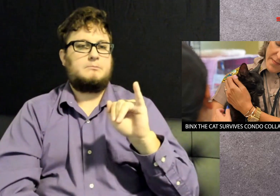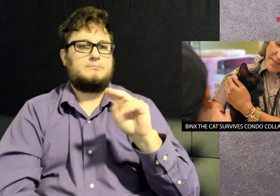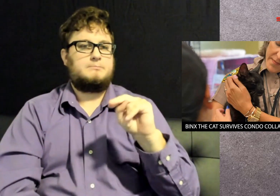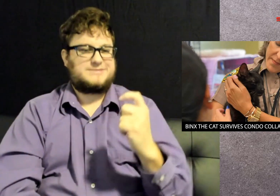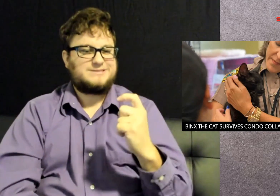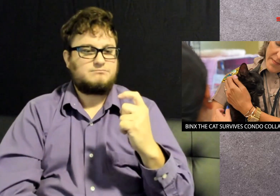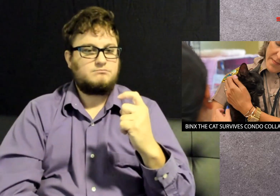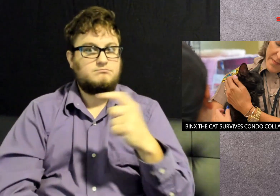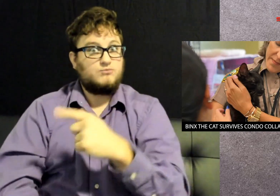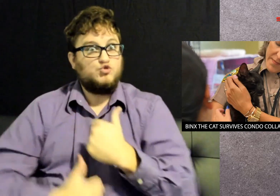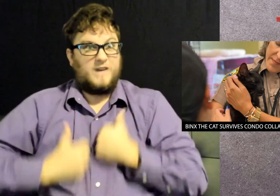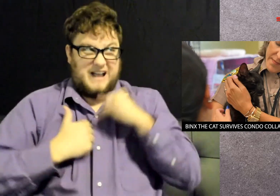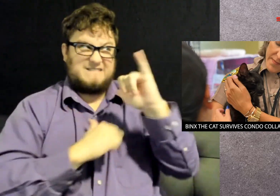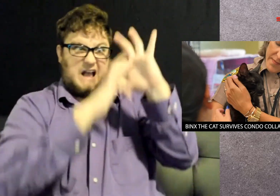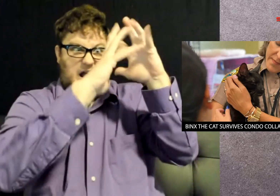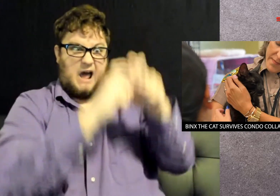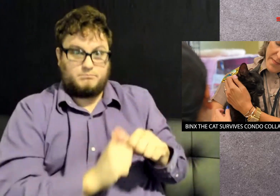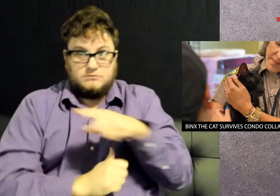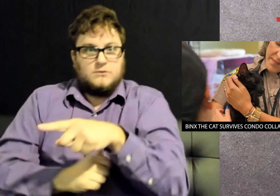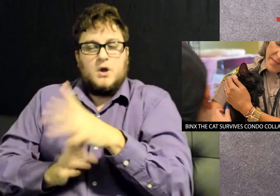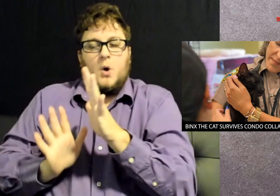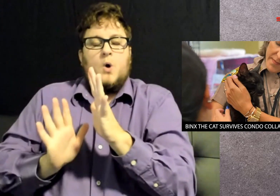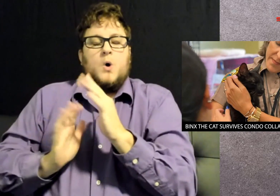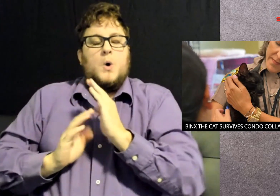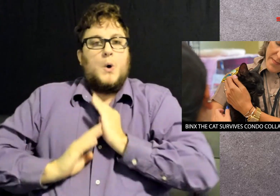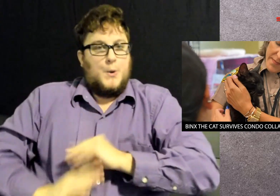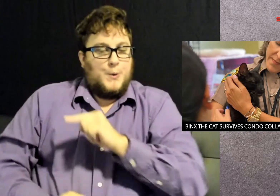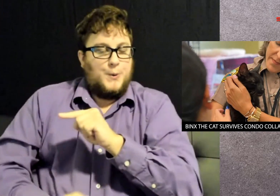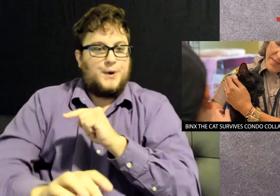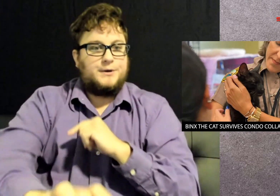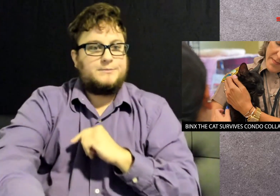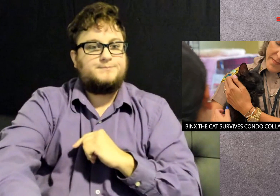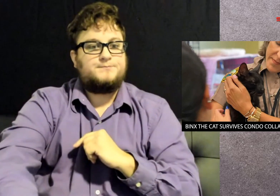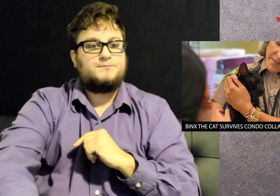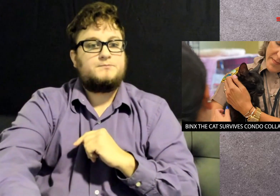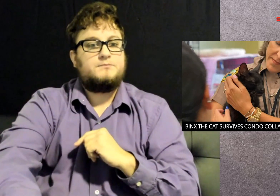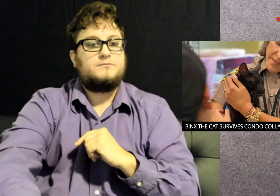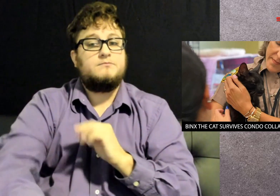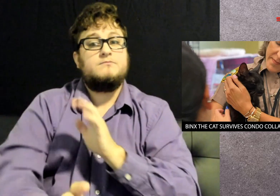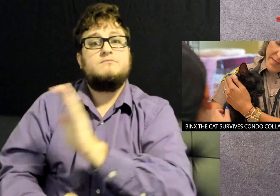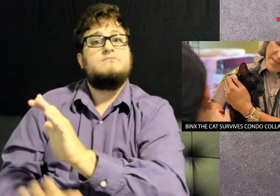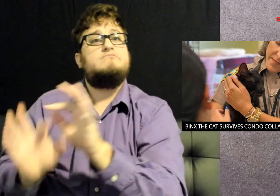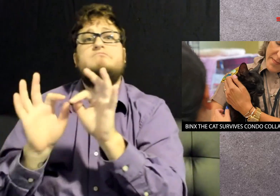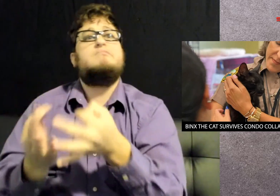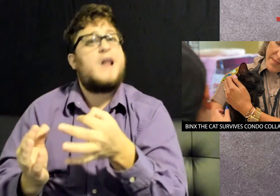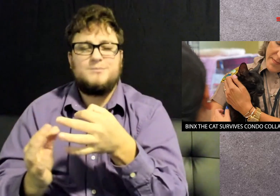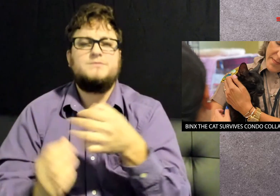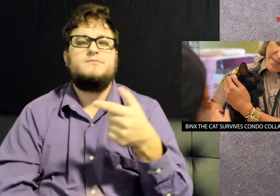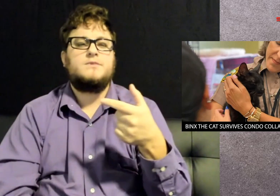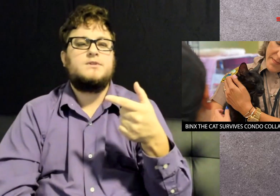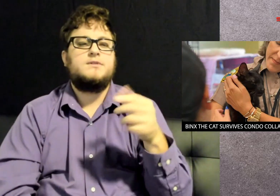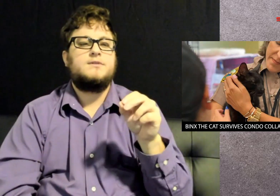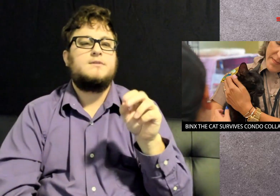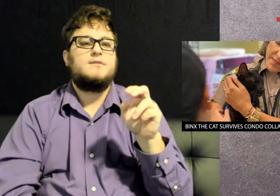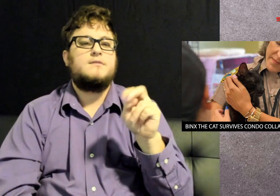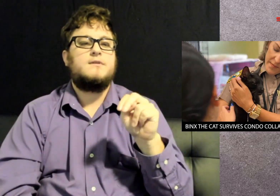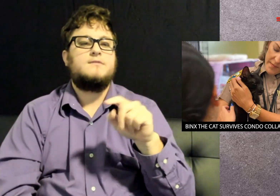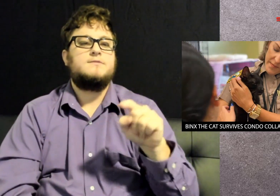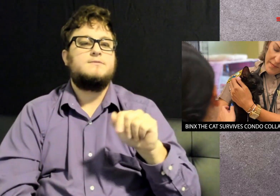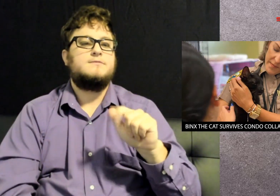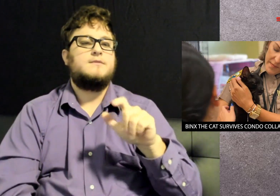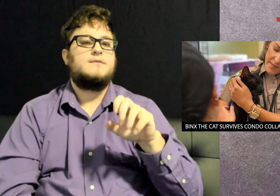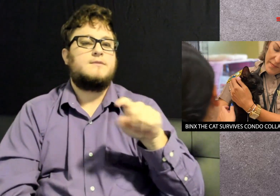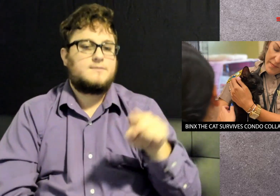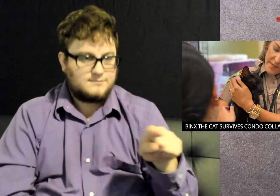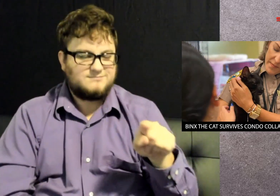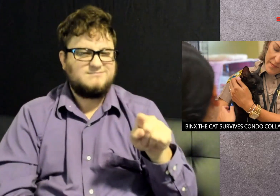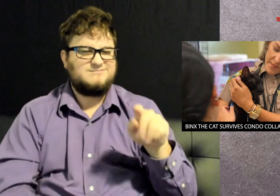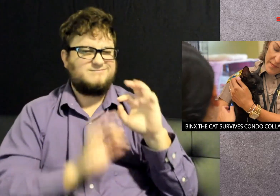Miami-Dade County Mayor says a very lucky black cat named Binx survived the collapse